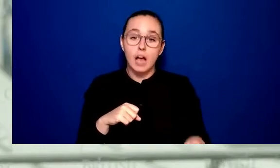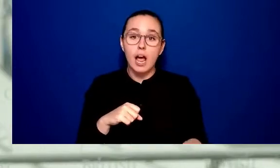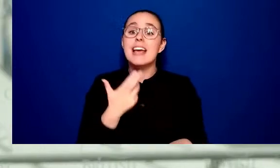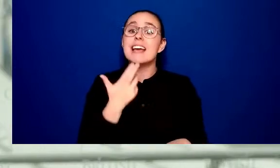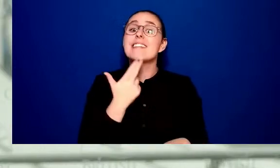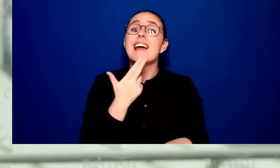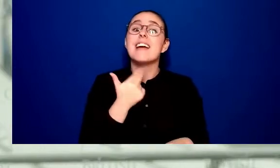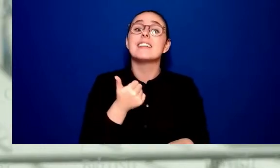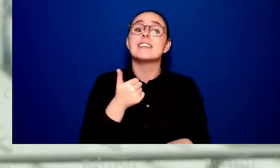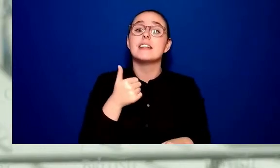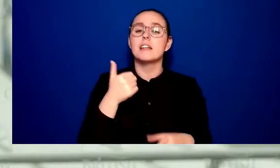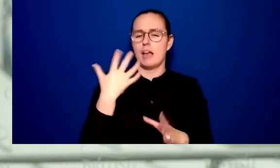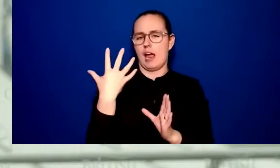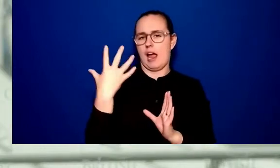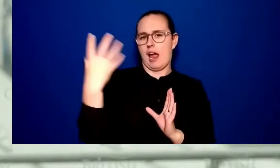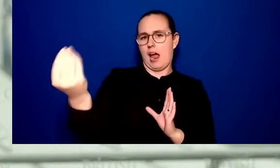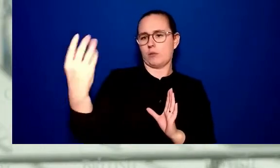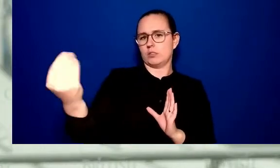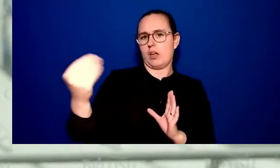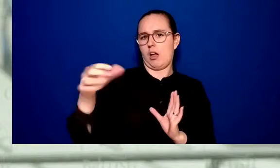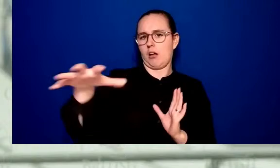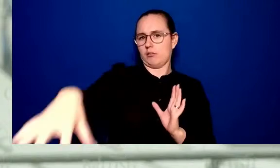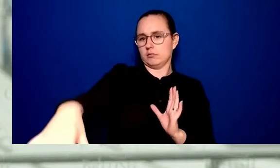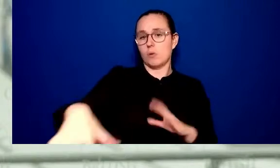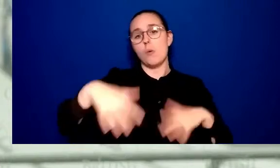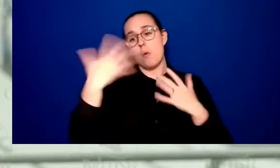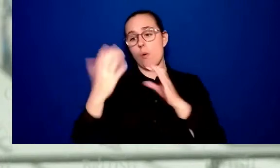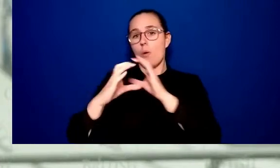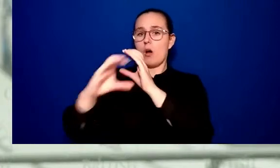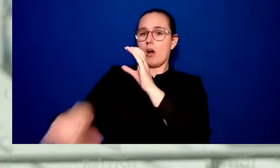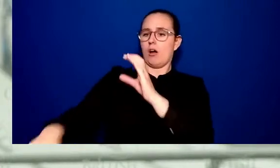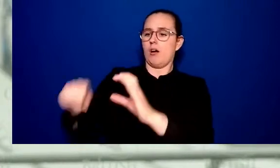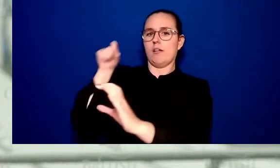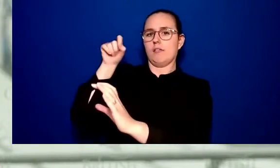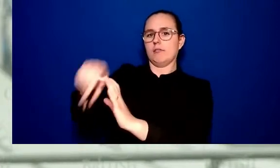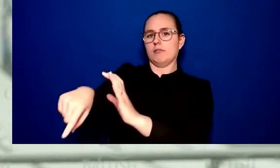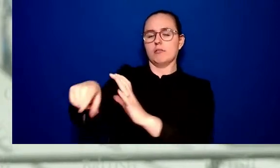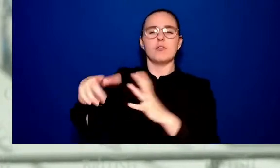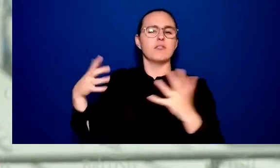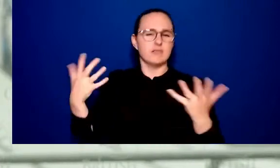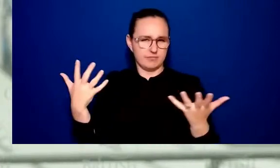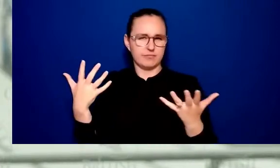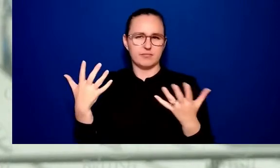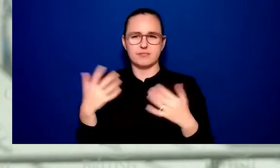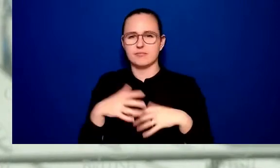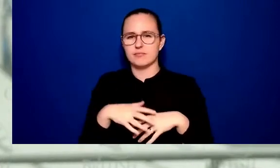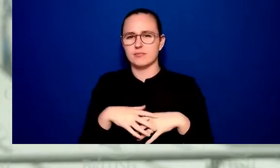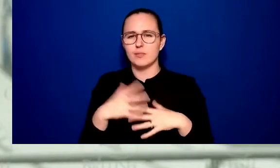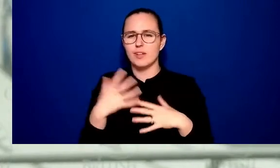that worked last year. Having